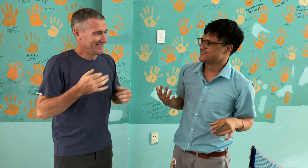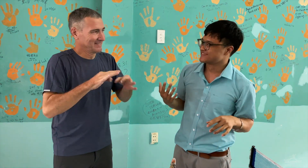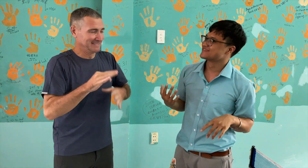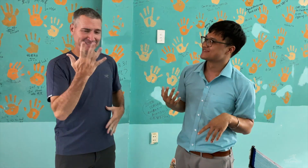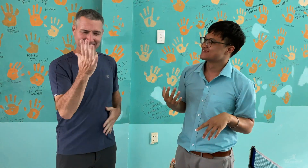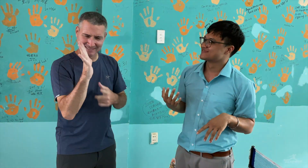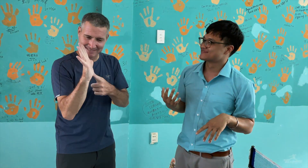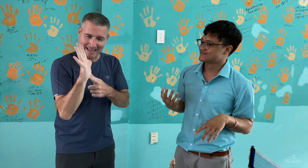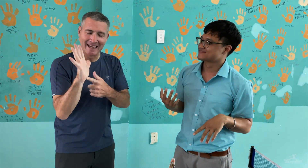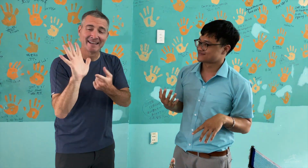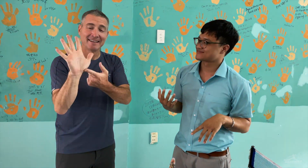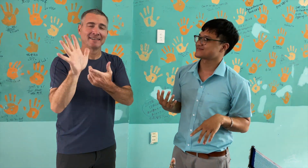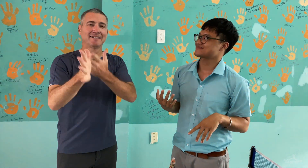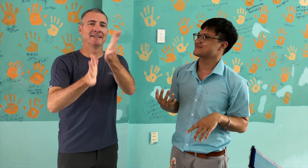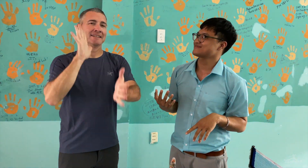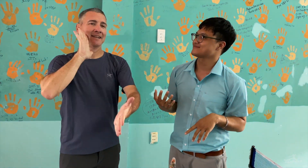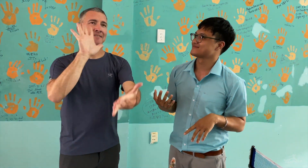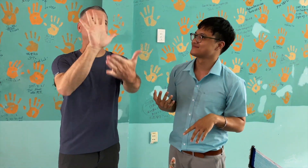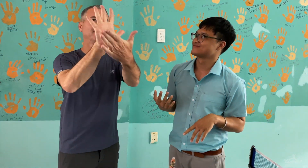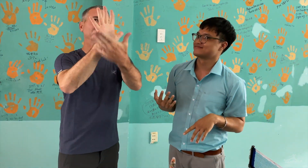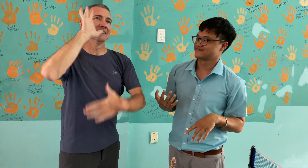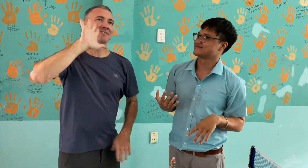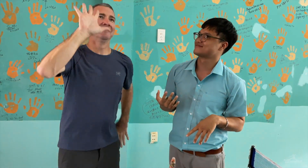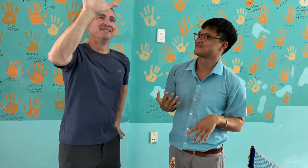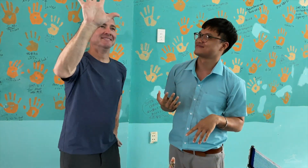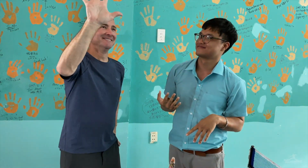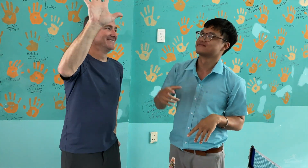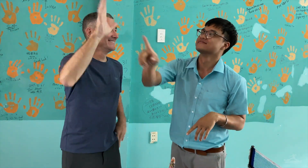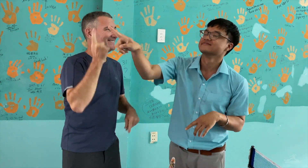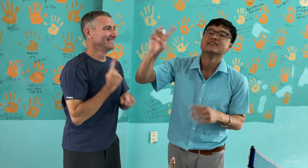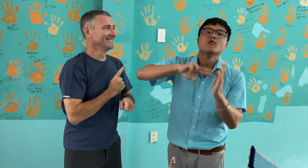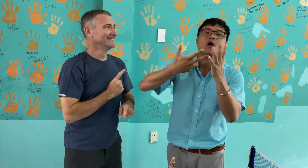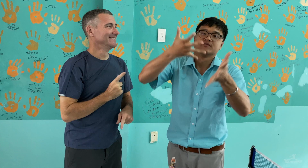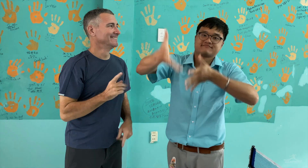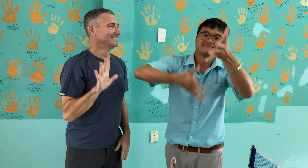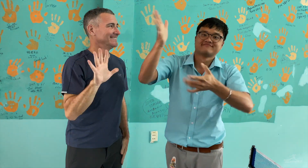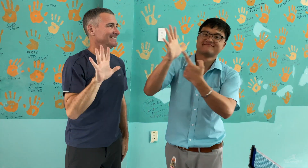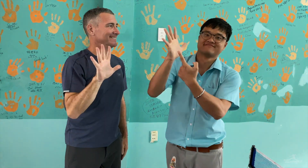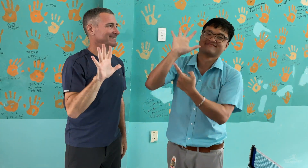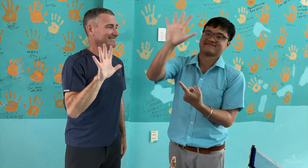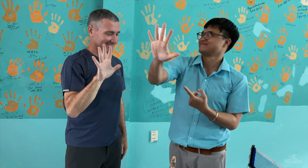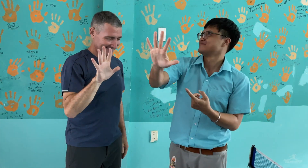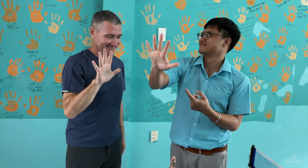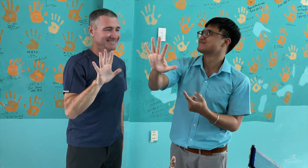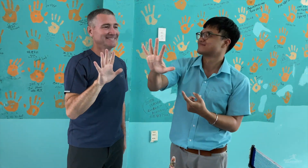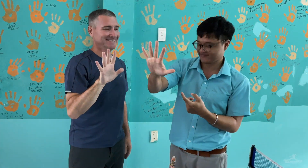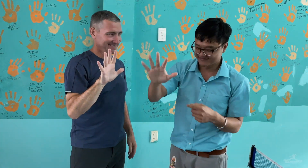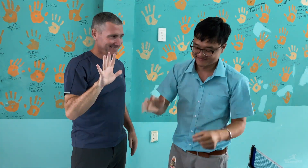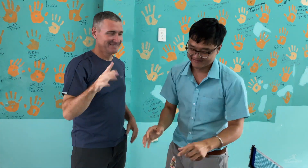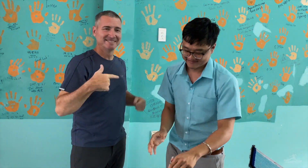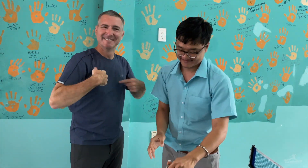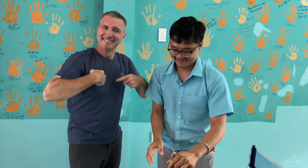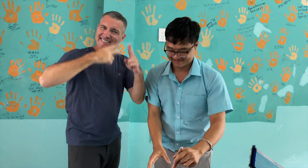I'm happy to use my hand to represent being a deaf visitor! Is that right, is that what the hand symbolizes? The hand symbolizes the use of sign.